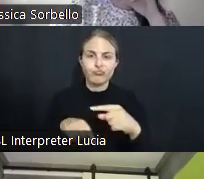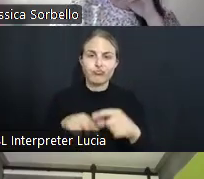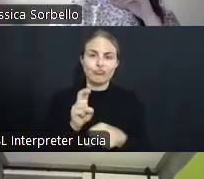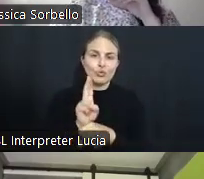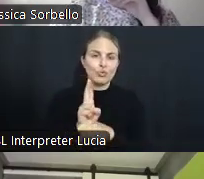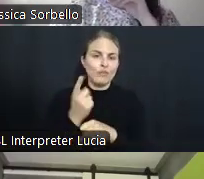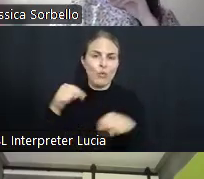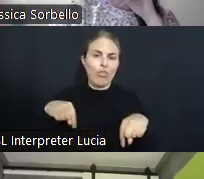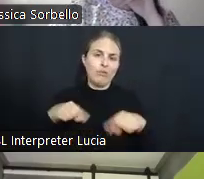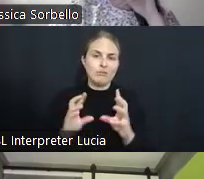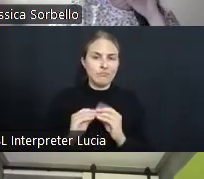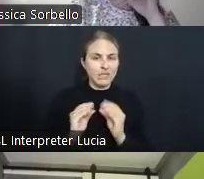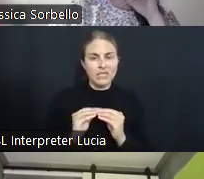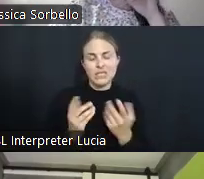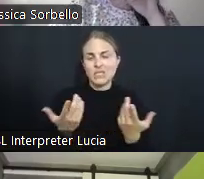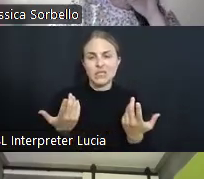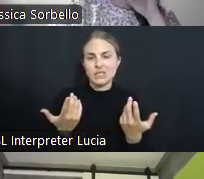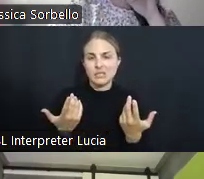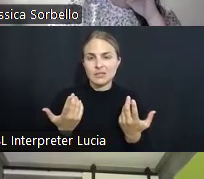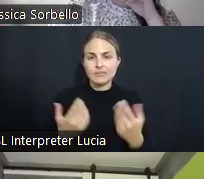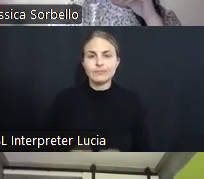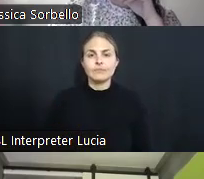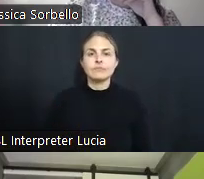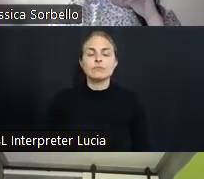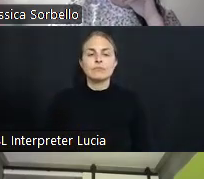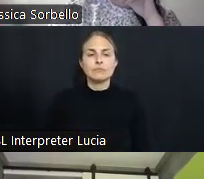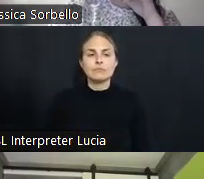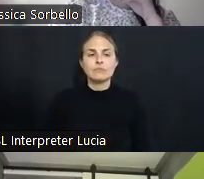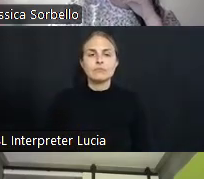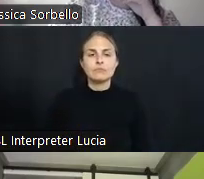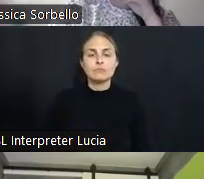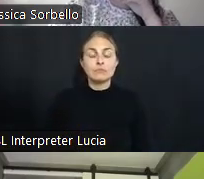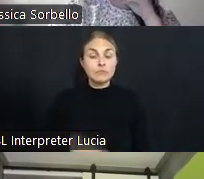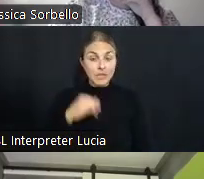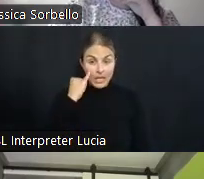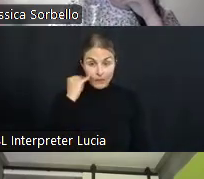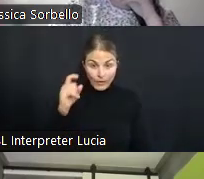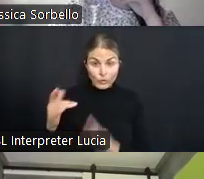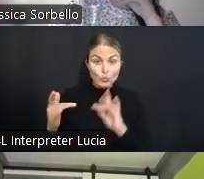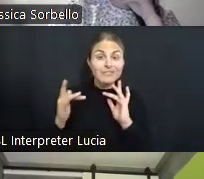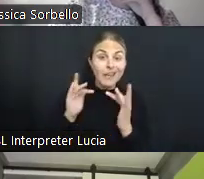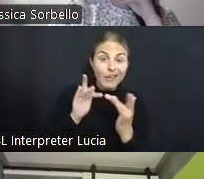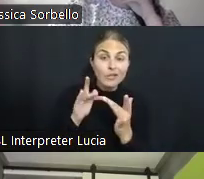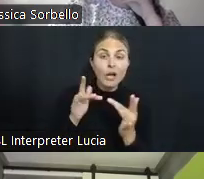with any of us panelist, you should be able to.